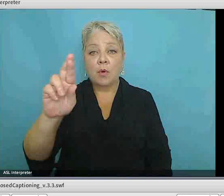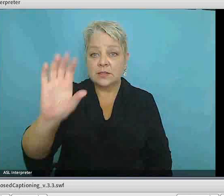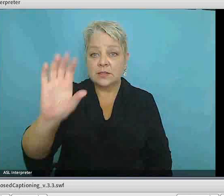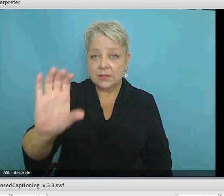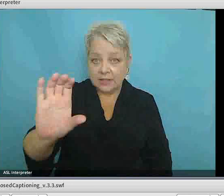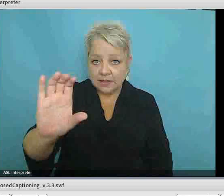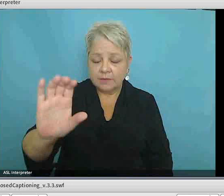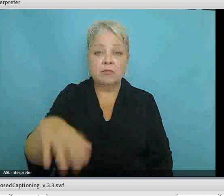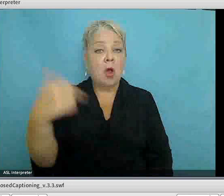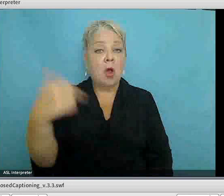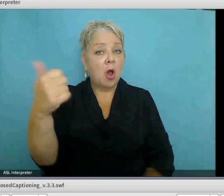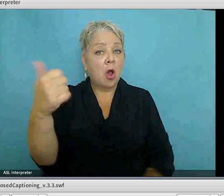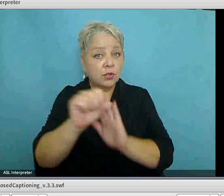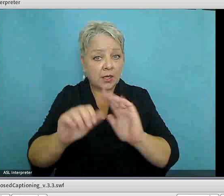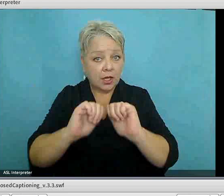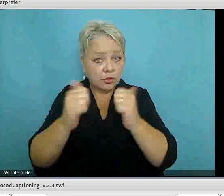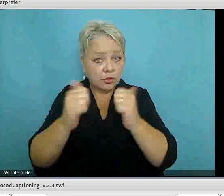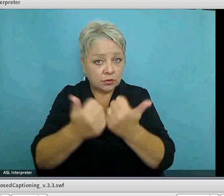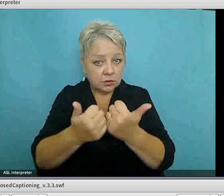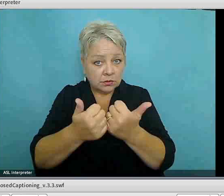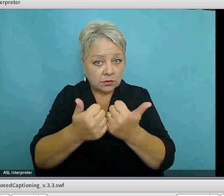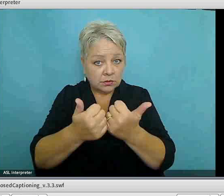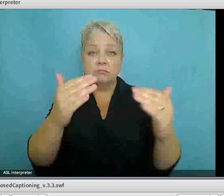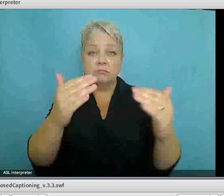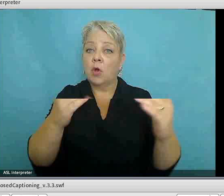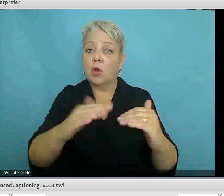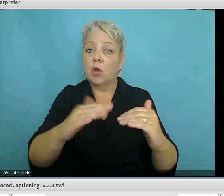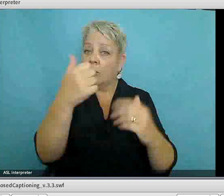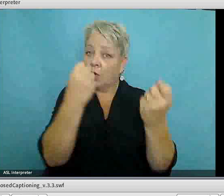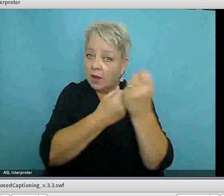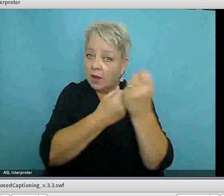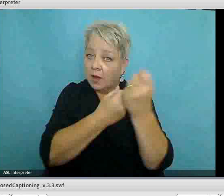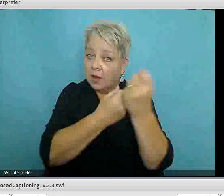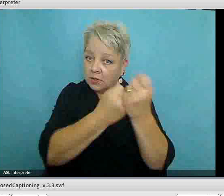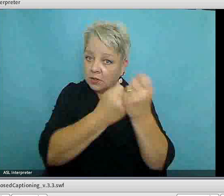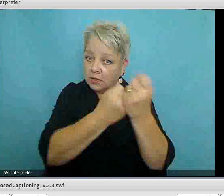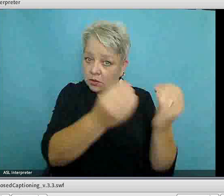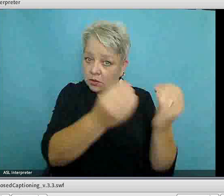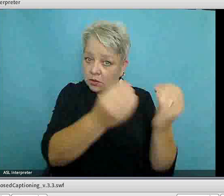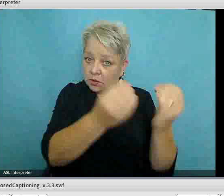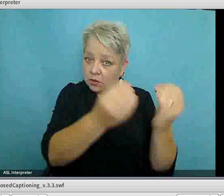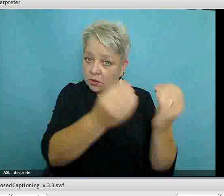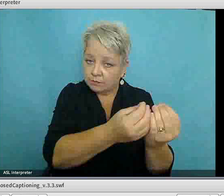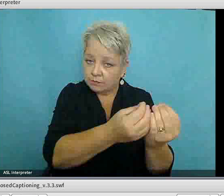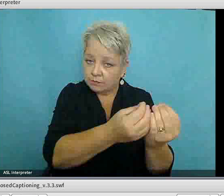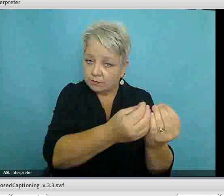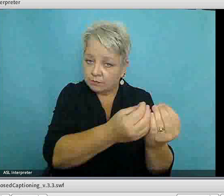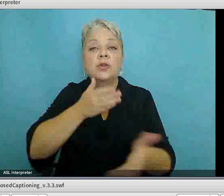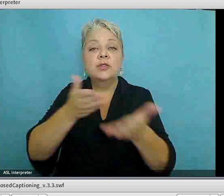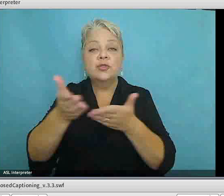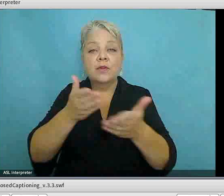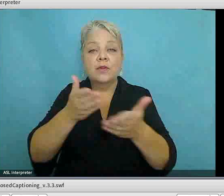other state agency, advocacy organization, Aging Services Access Point or Area Agency